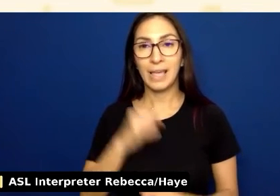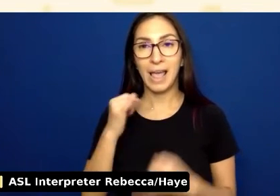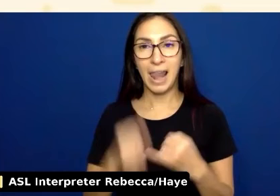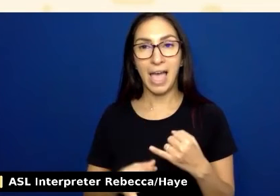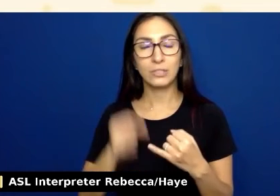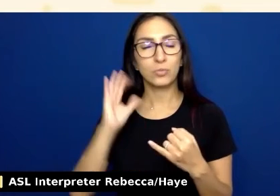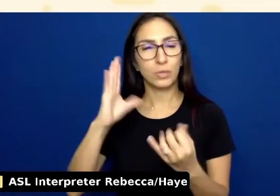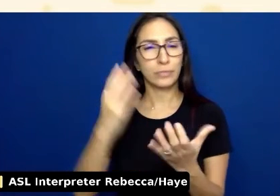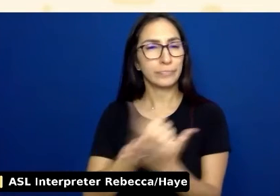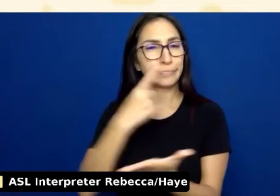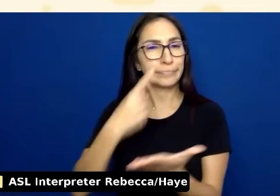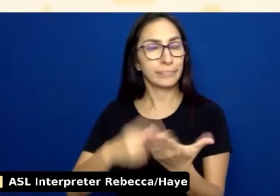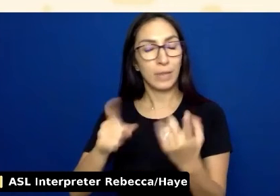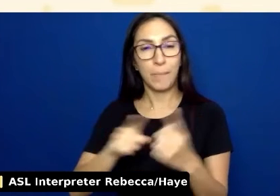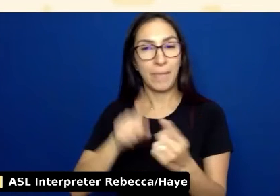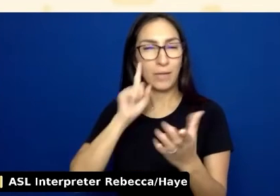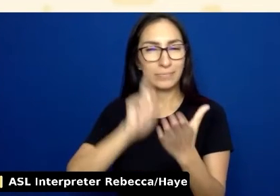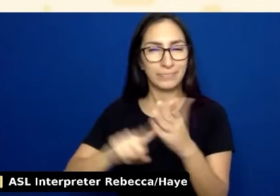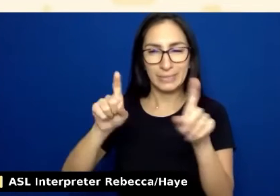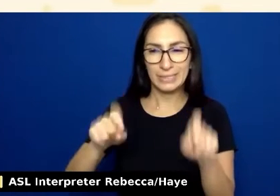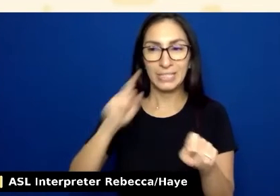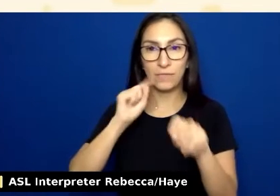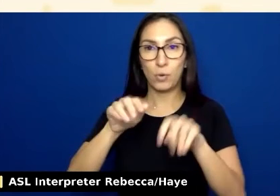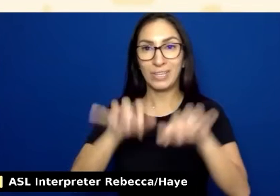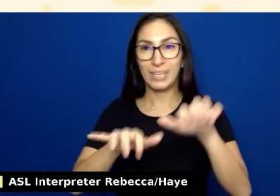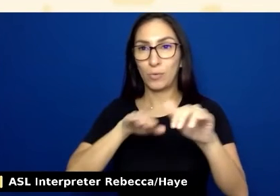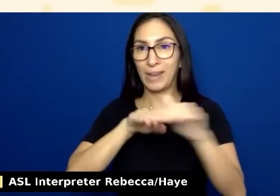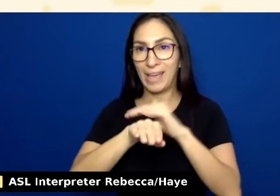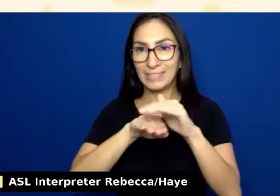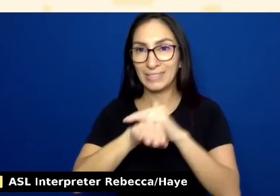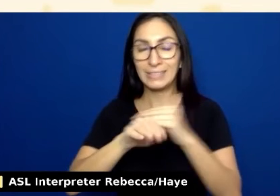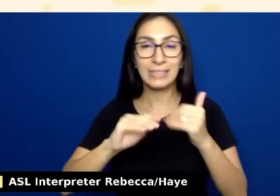We can test both using automated tools and through manual testing.